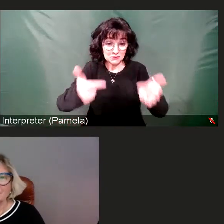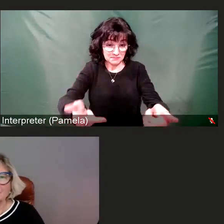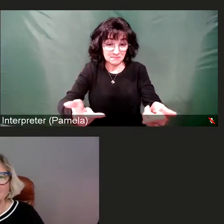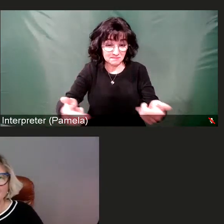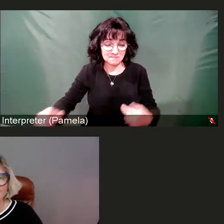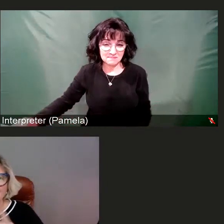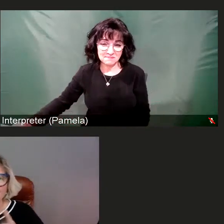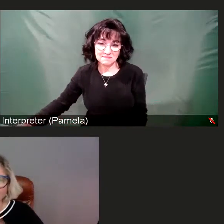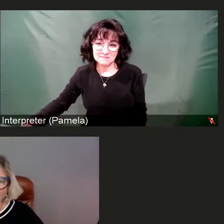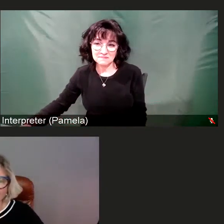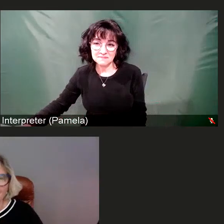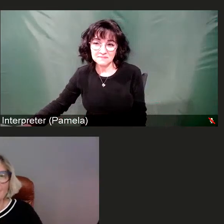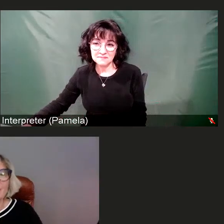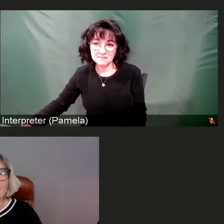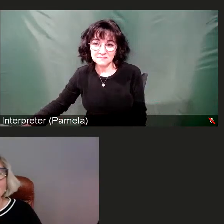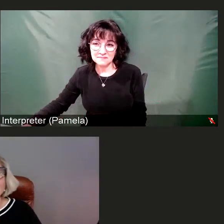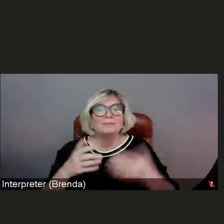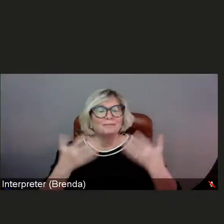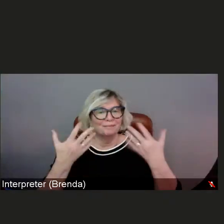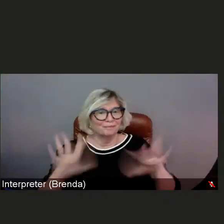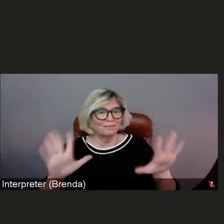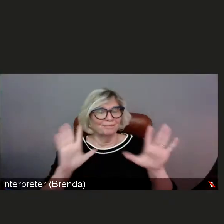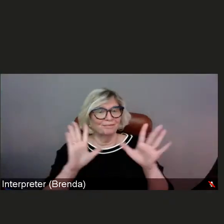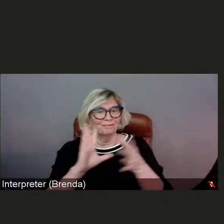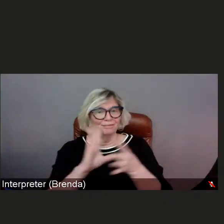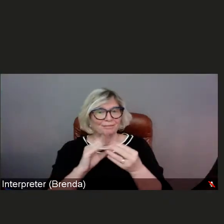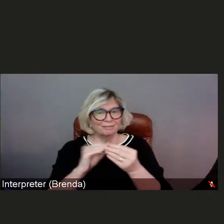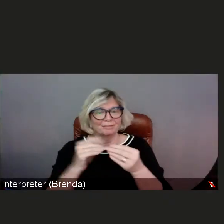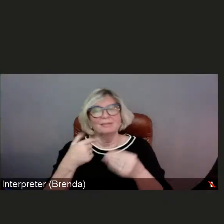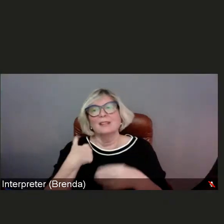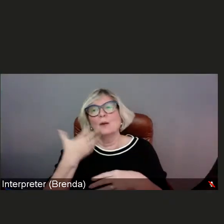With that being said, I do wanna take a moment